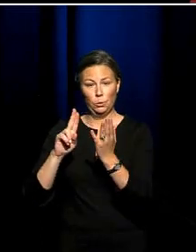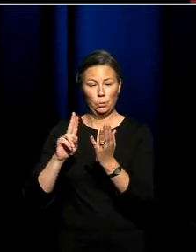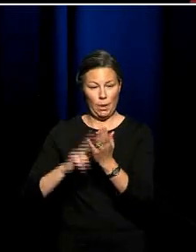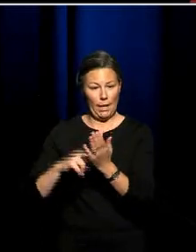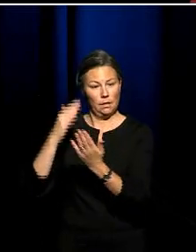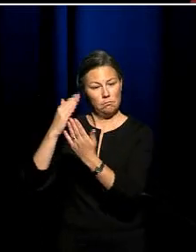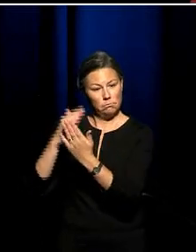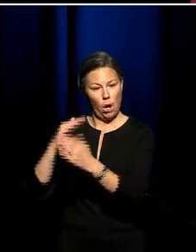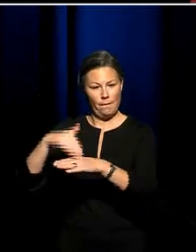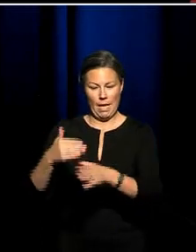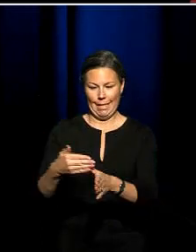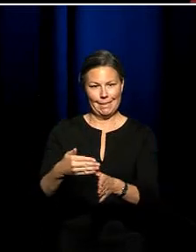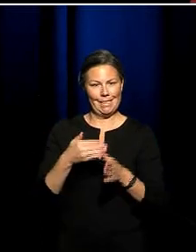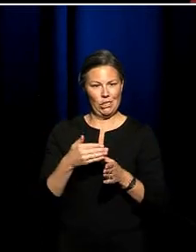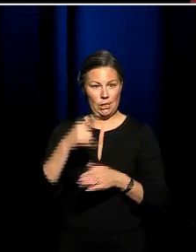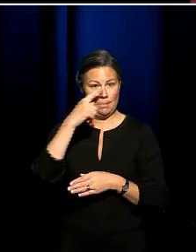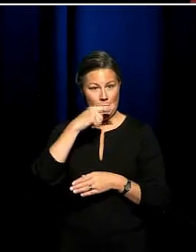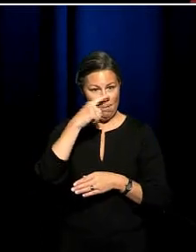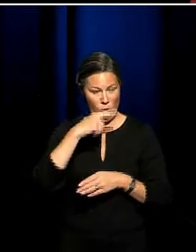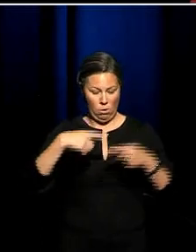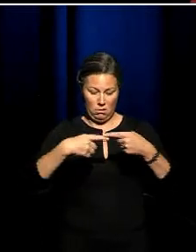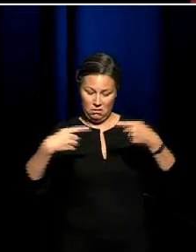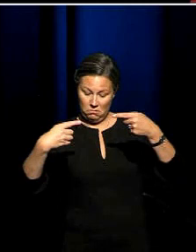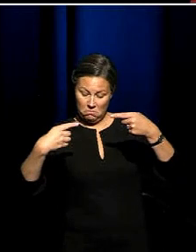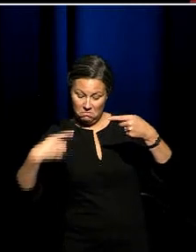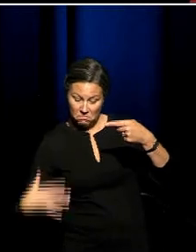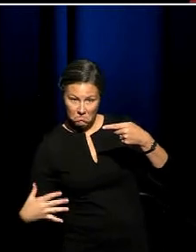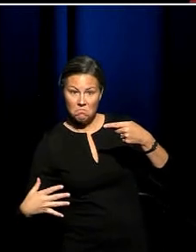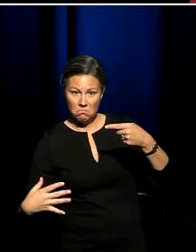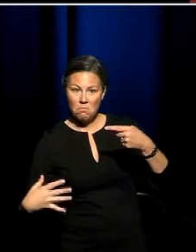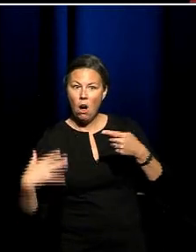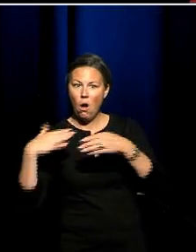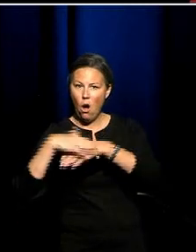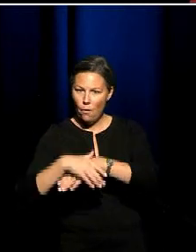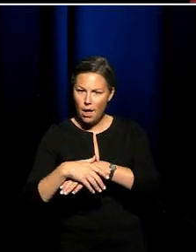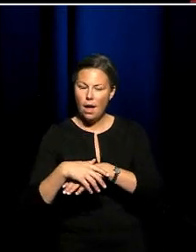disability, Articles 22 and 23 provide that attention shall be paid to the